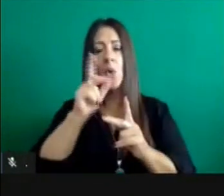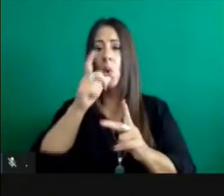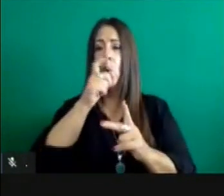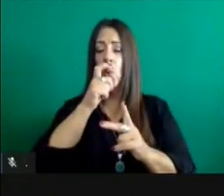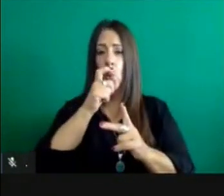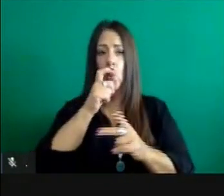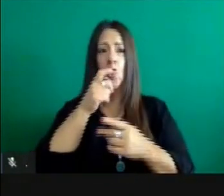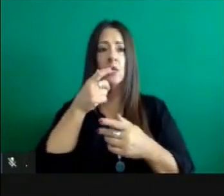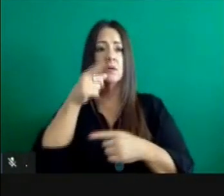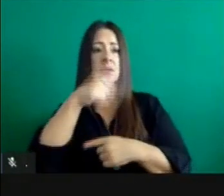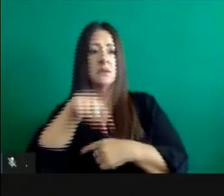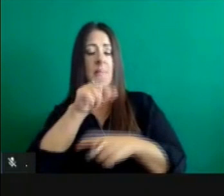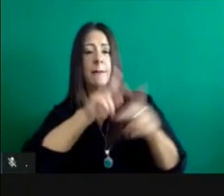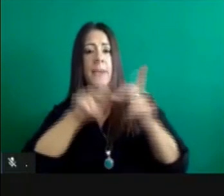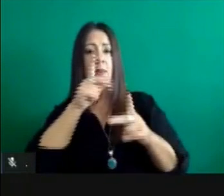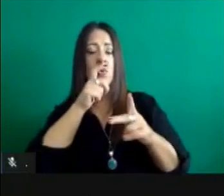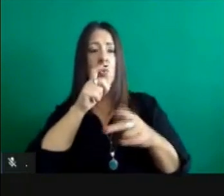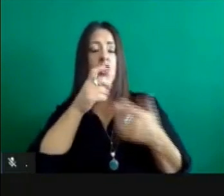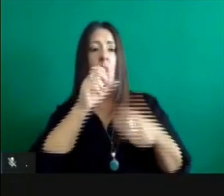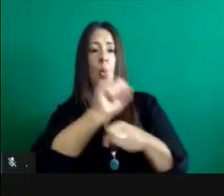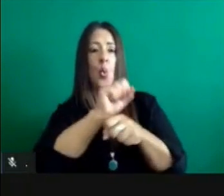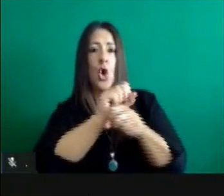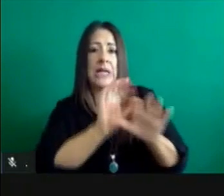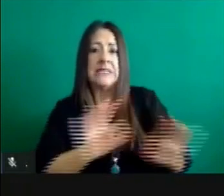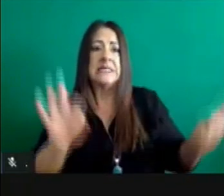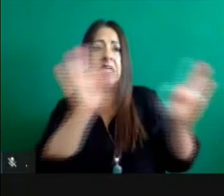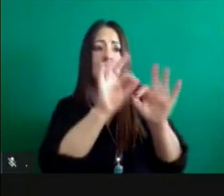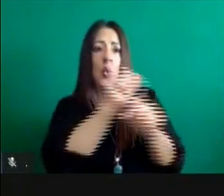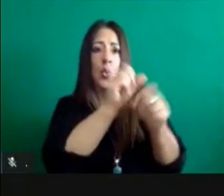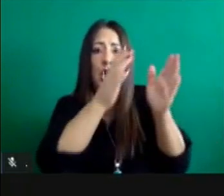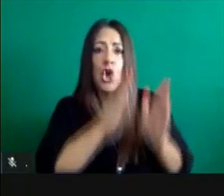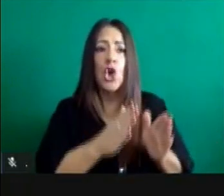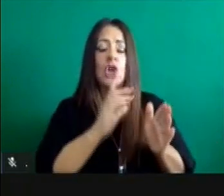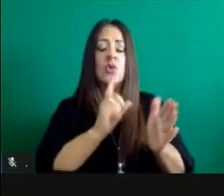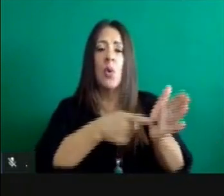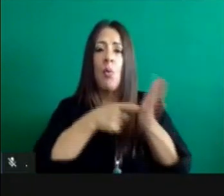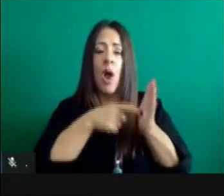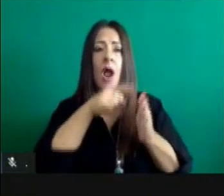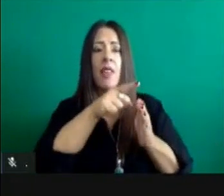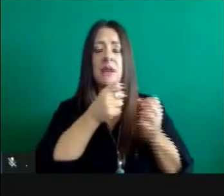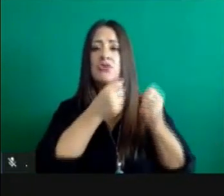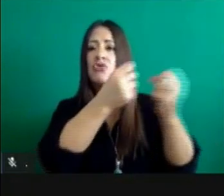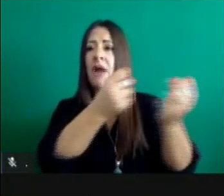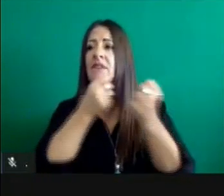THE STAY-AT-HOME ORDER. THIS IS EXCEPT FOR ESSENTIAL